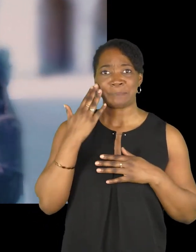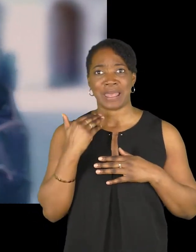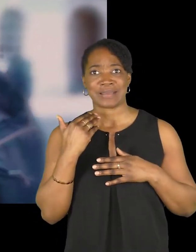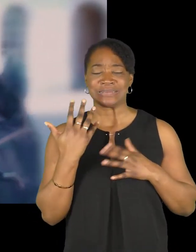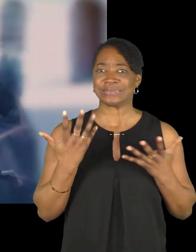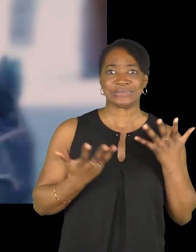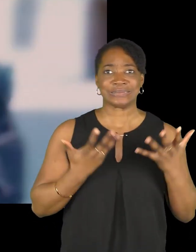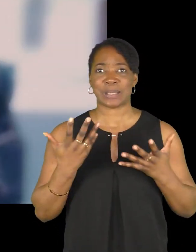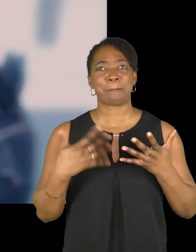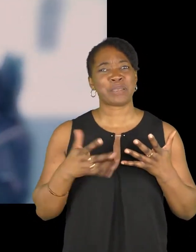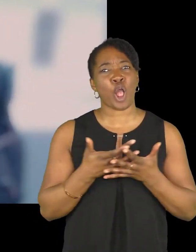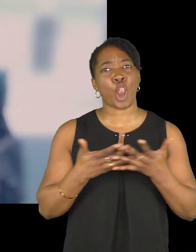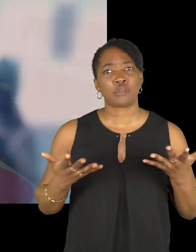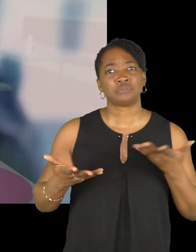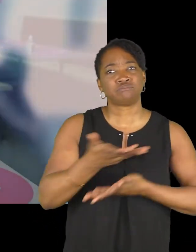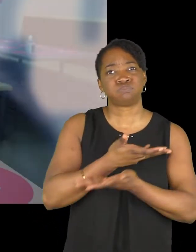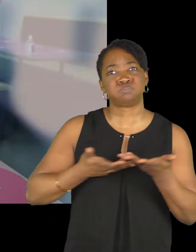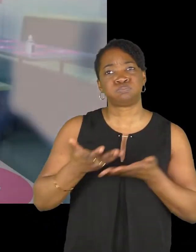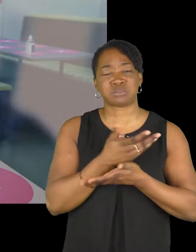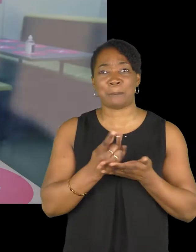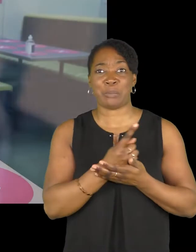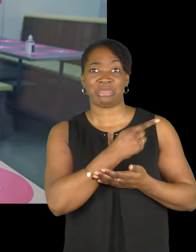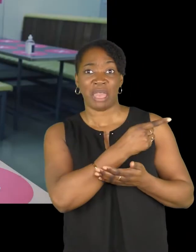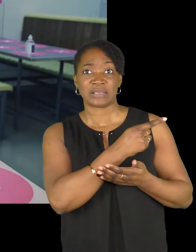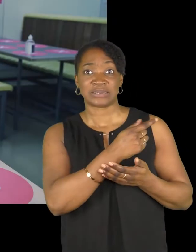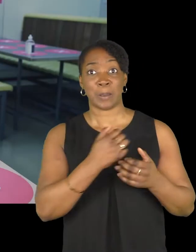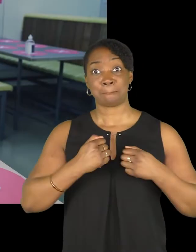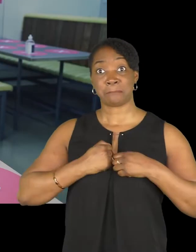there's been a lot of kind of critical discourse about that. That was kind of juxtaposed to my